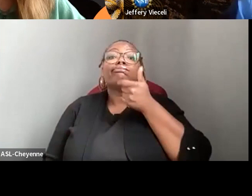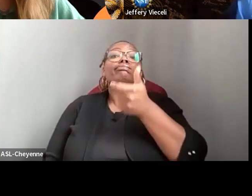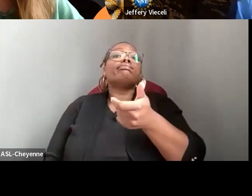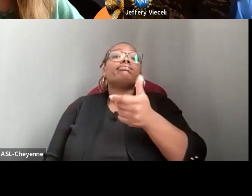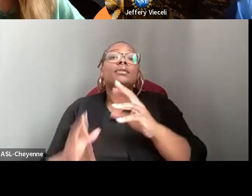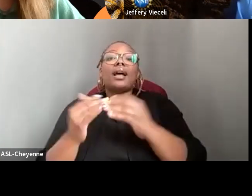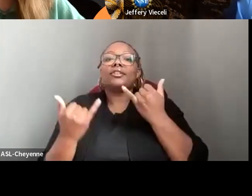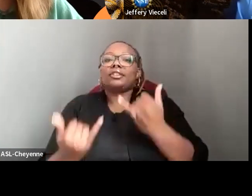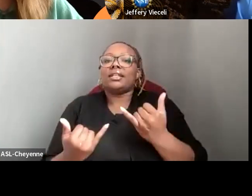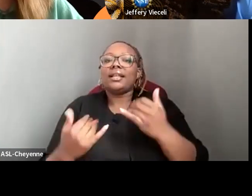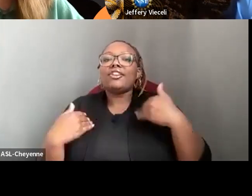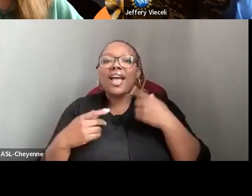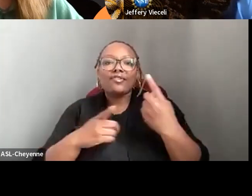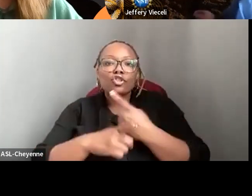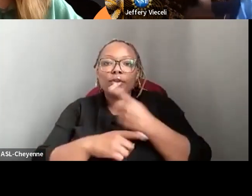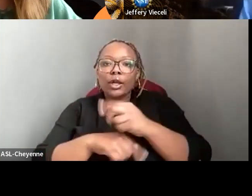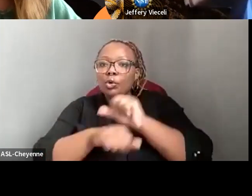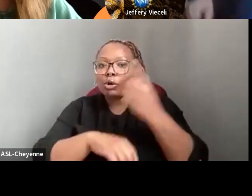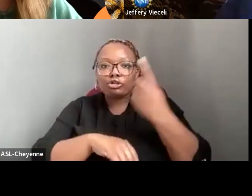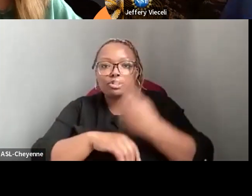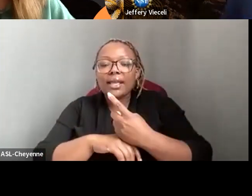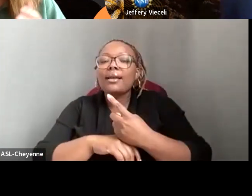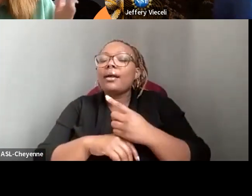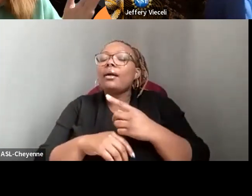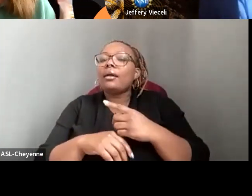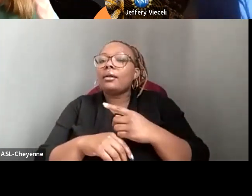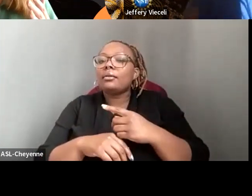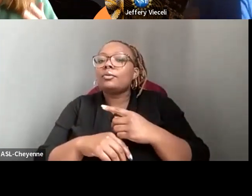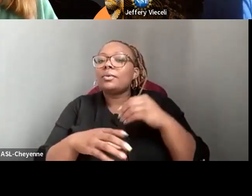you are having your regular workday within your regular --